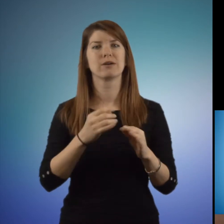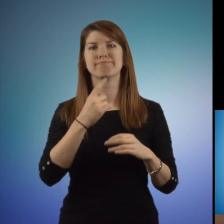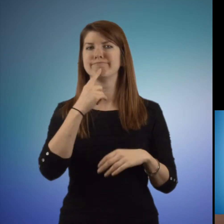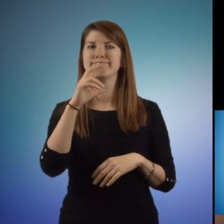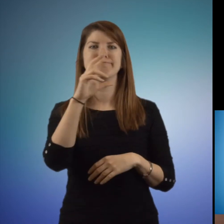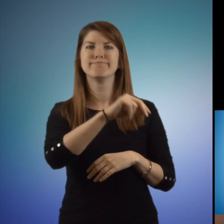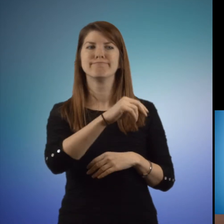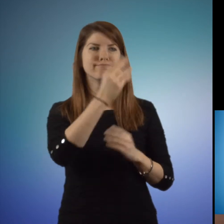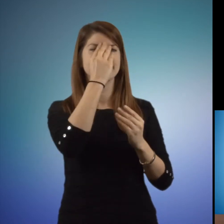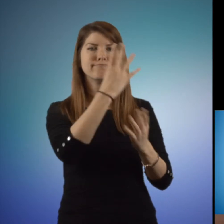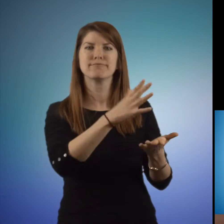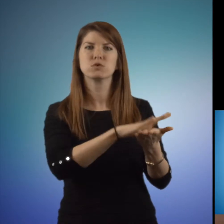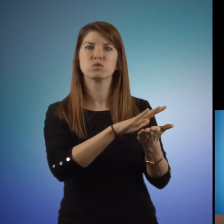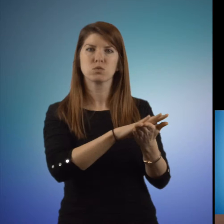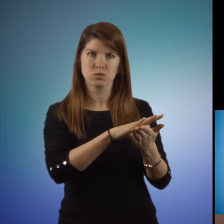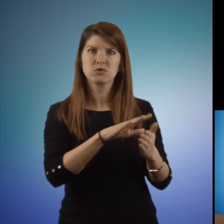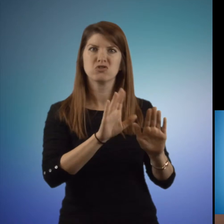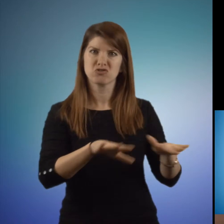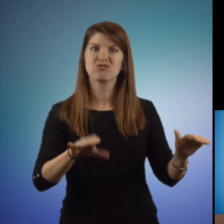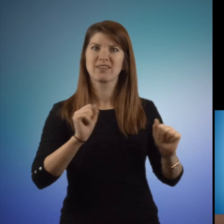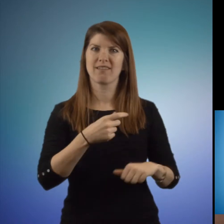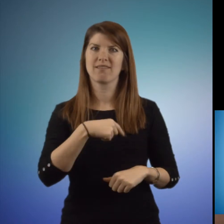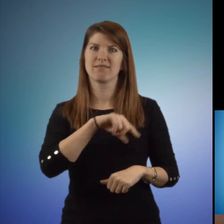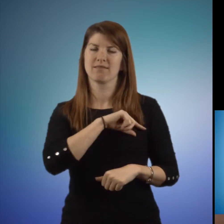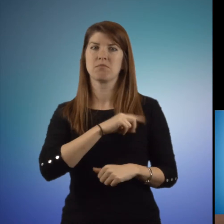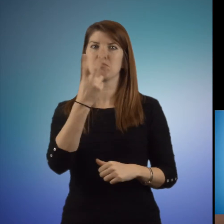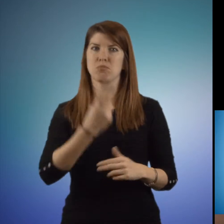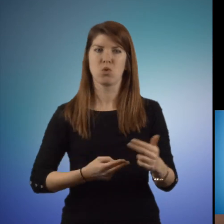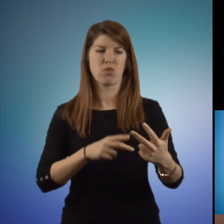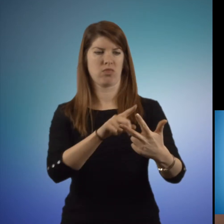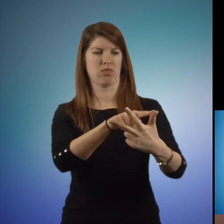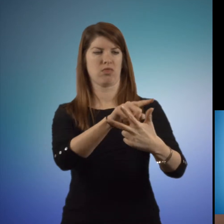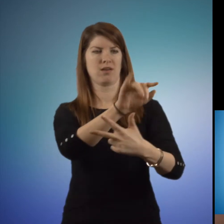that children can be eligible separately under IDEA and ADA.